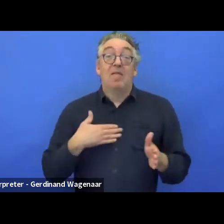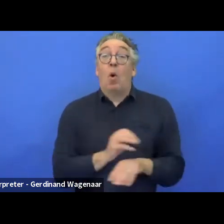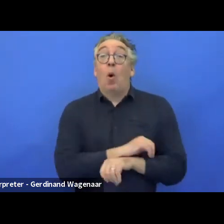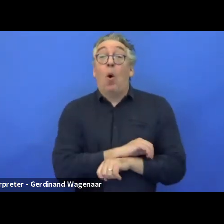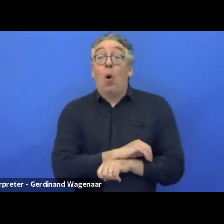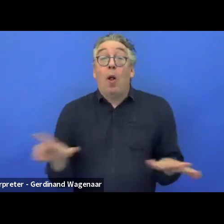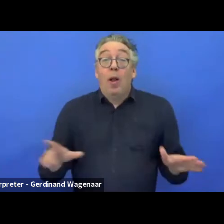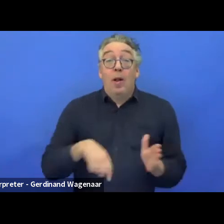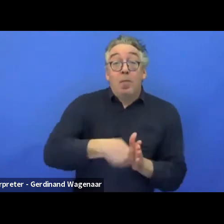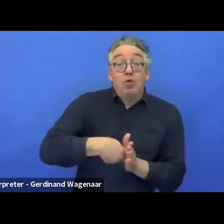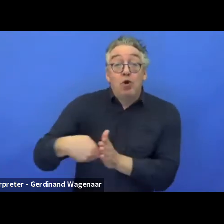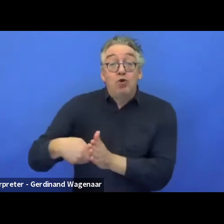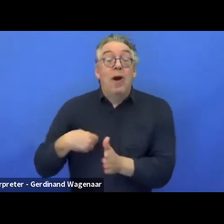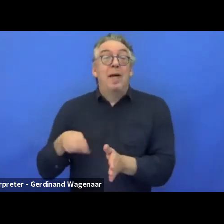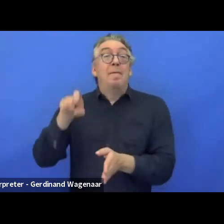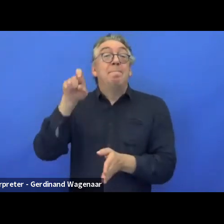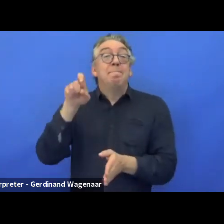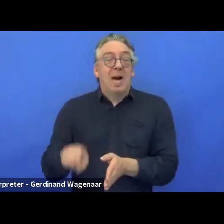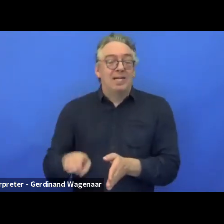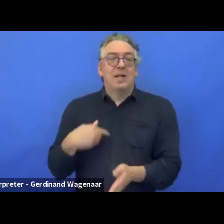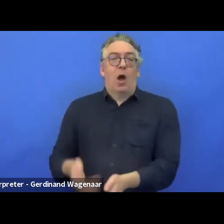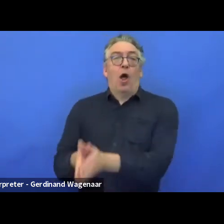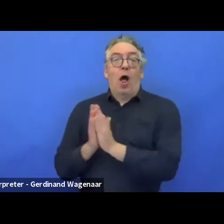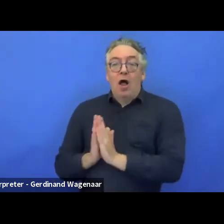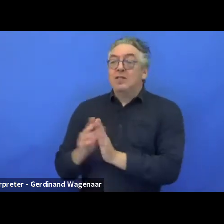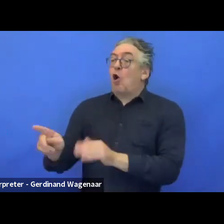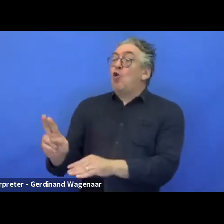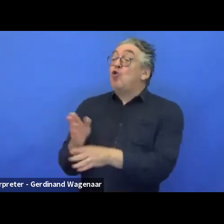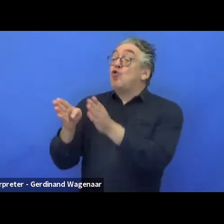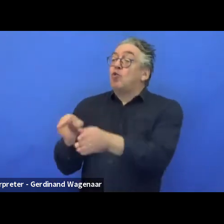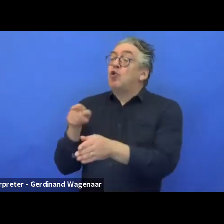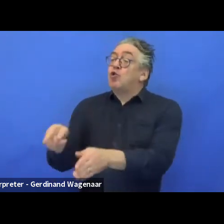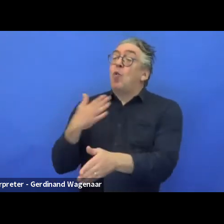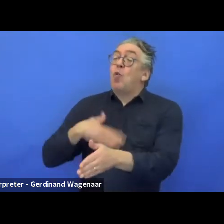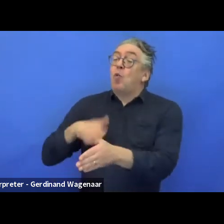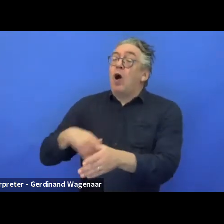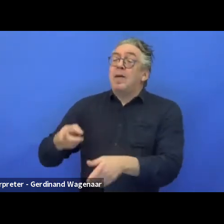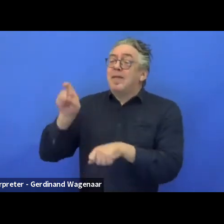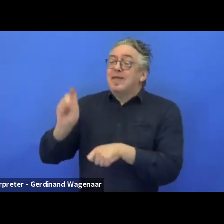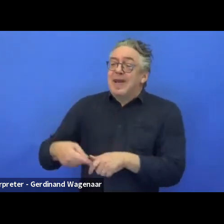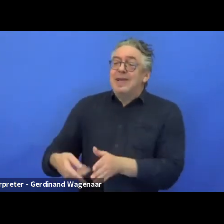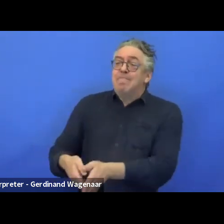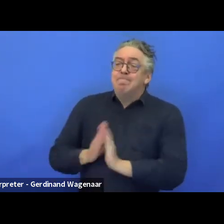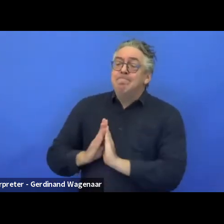to tell us what do you need and expect. There are two important words that have happened